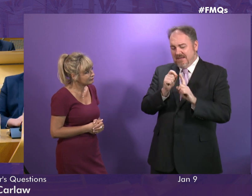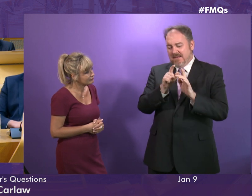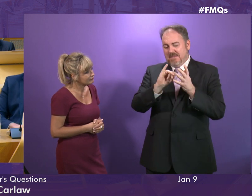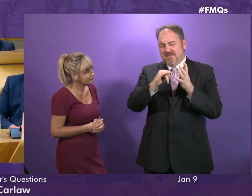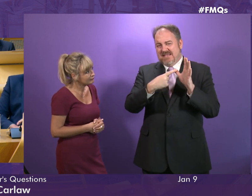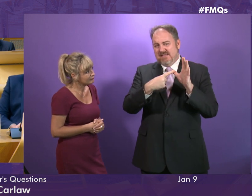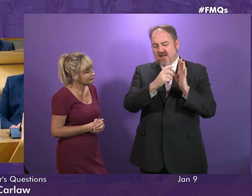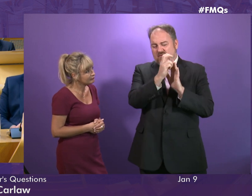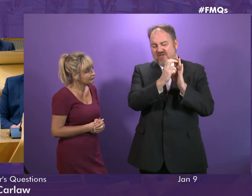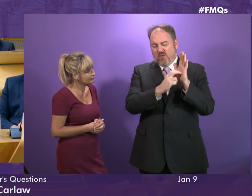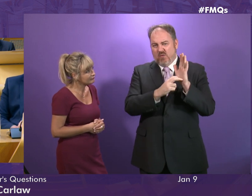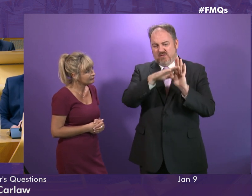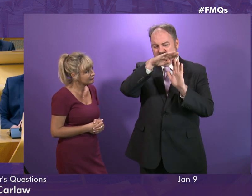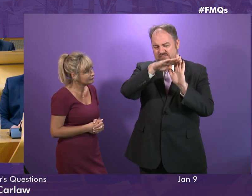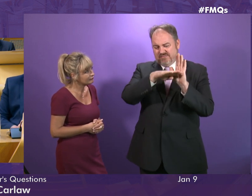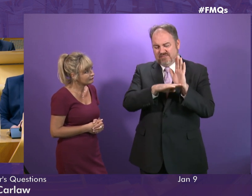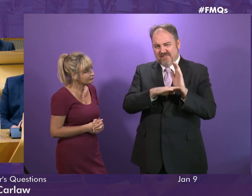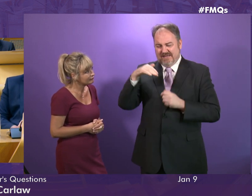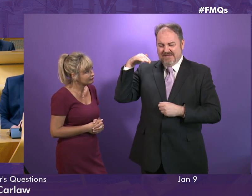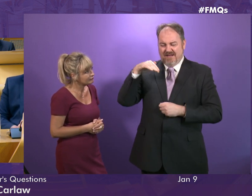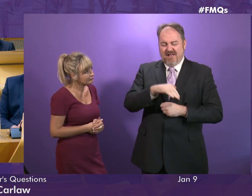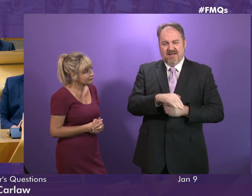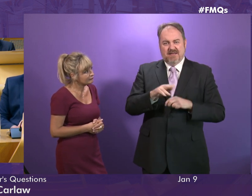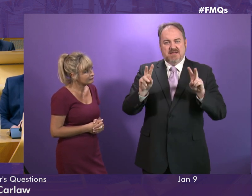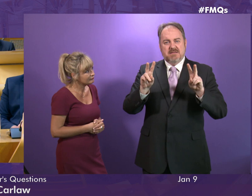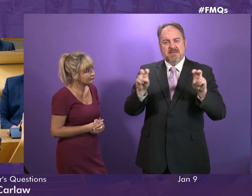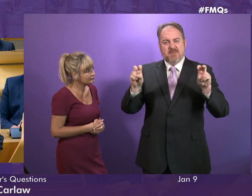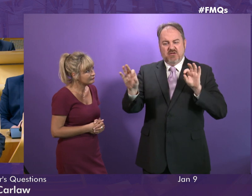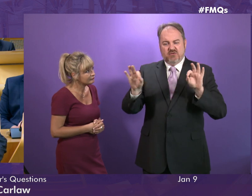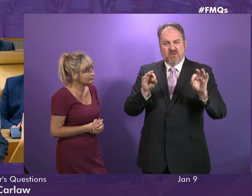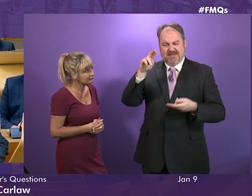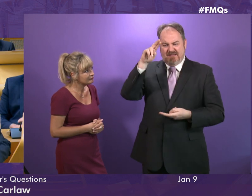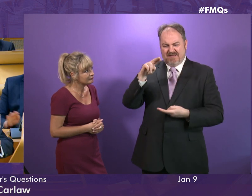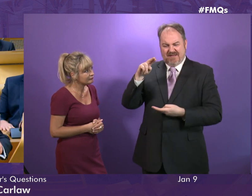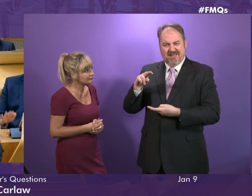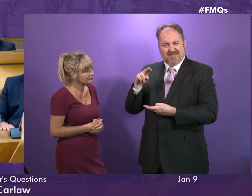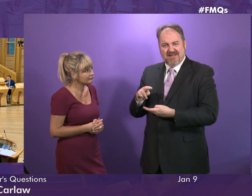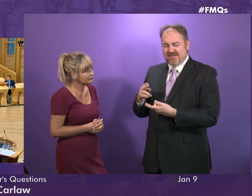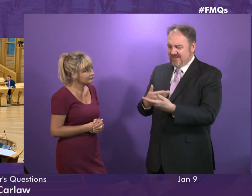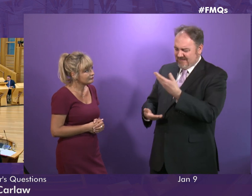about school performance? What does the declining school subject choice tell us about her Government’s record?